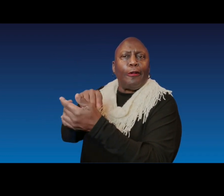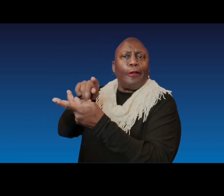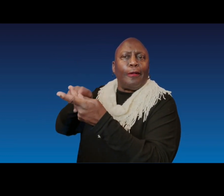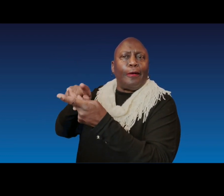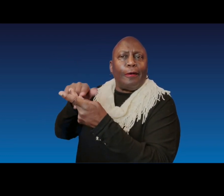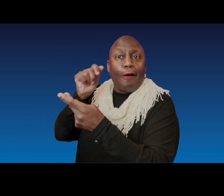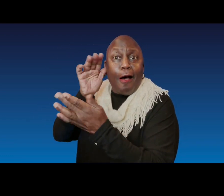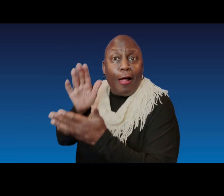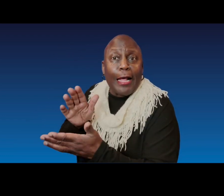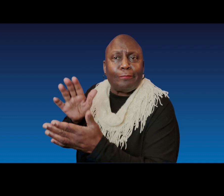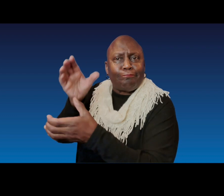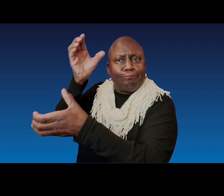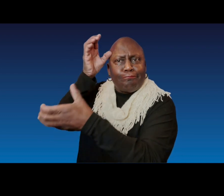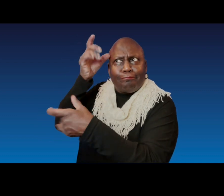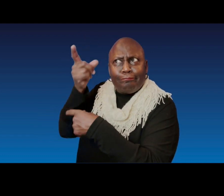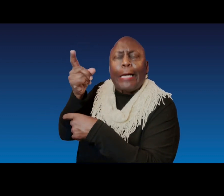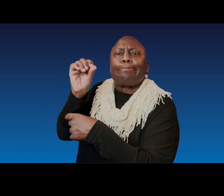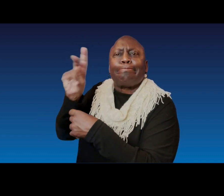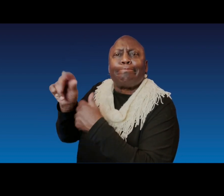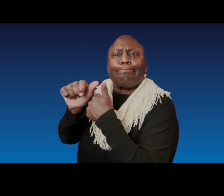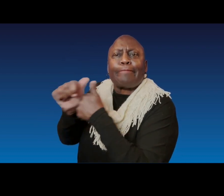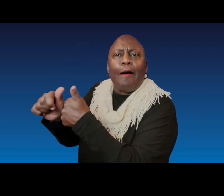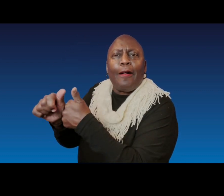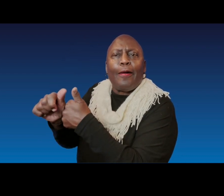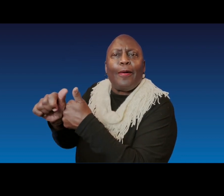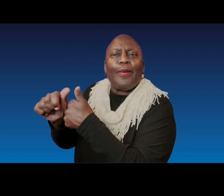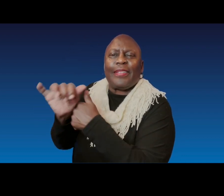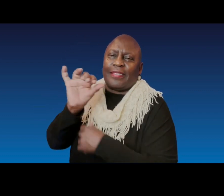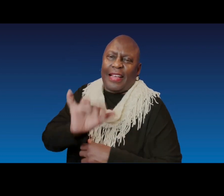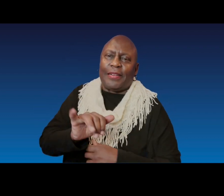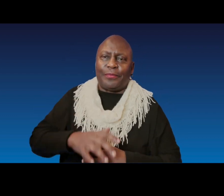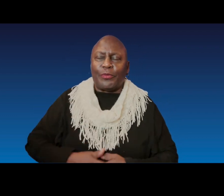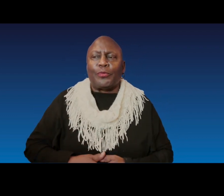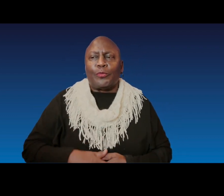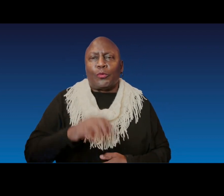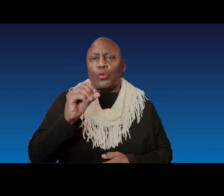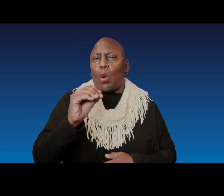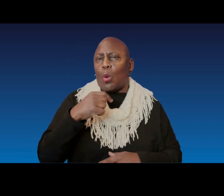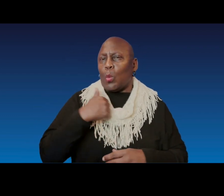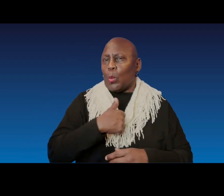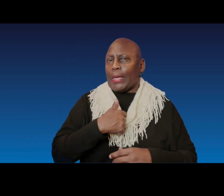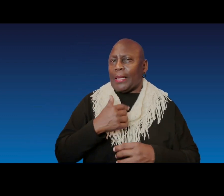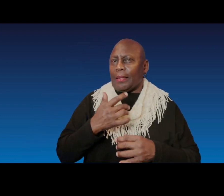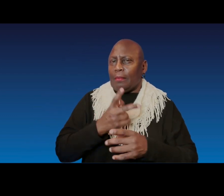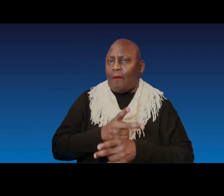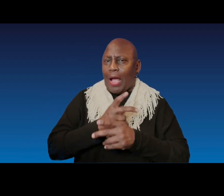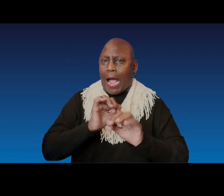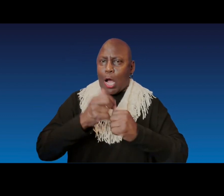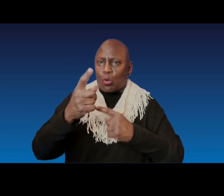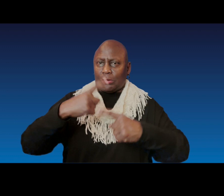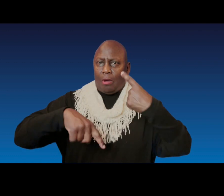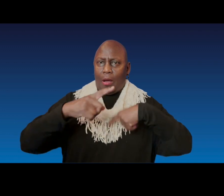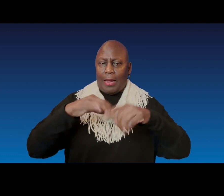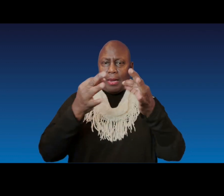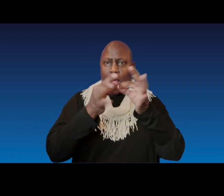So the parents, for a different reason, listen to the advice of professionals like doctors and audiologists.